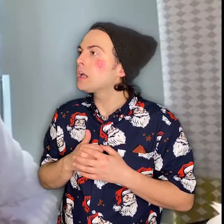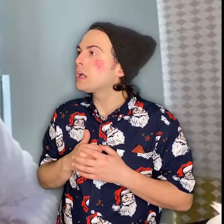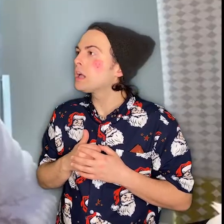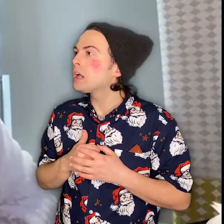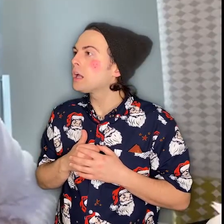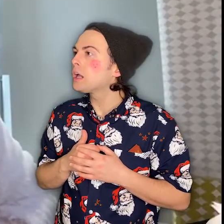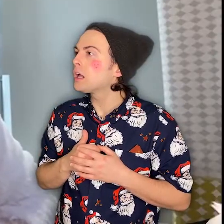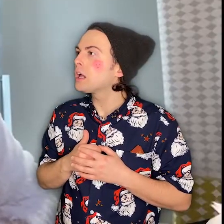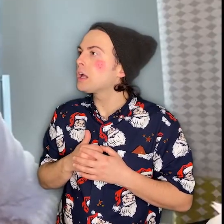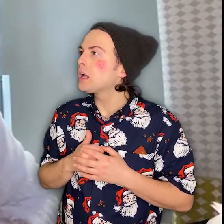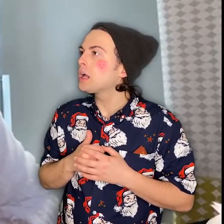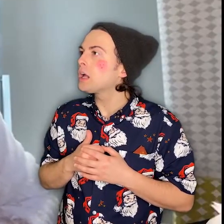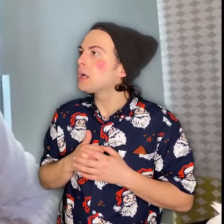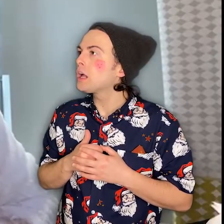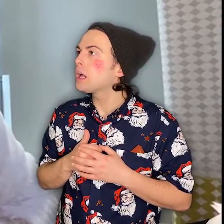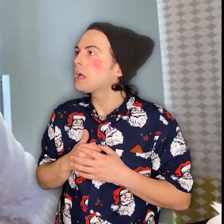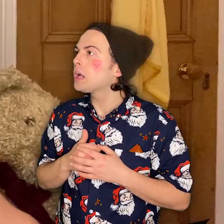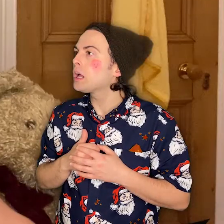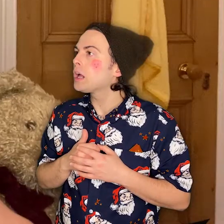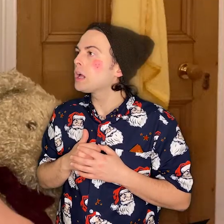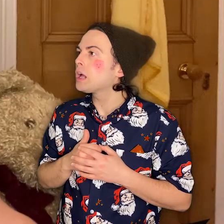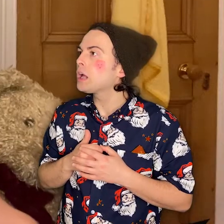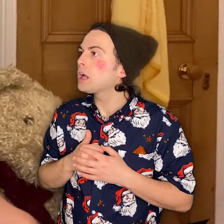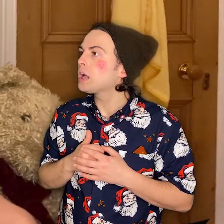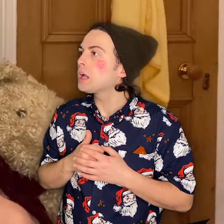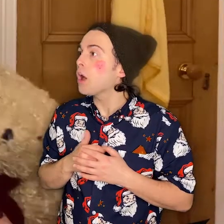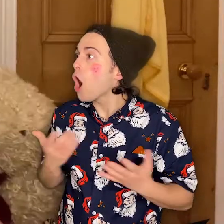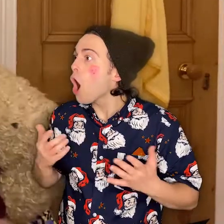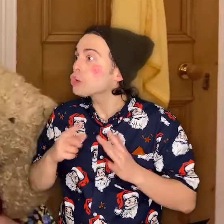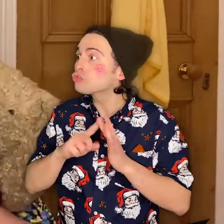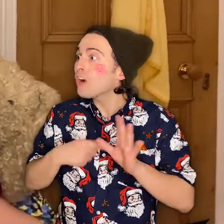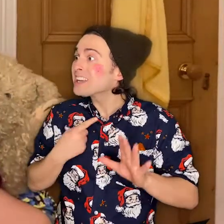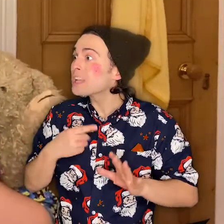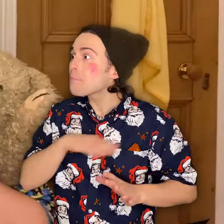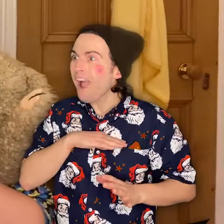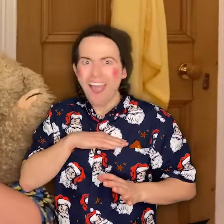my Christmas card list Wind – Jurassic Park? I totally love dinosaurs.